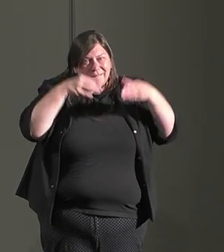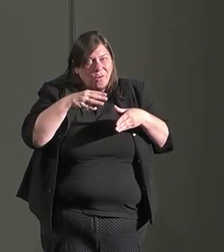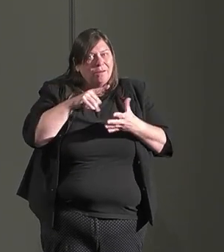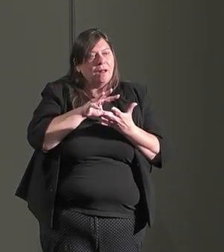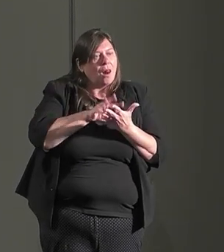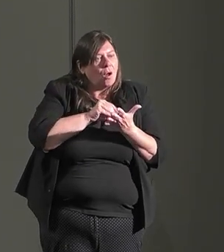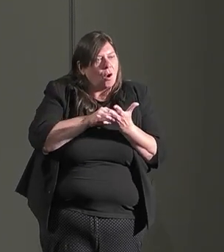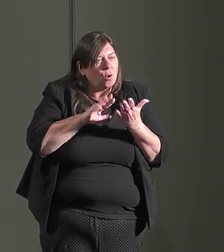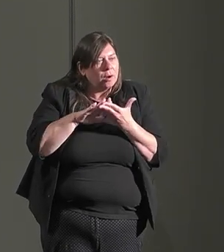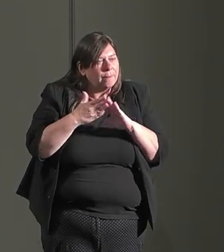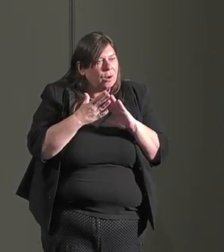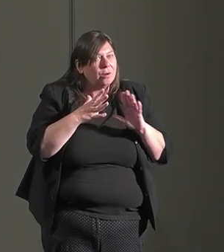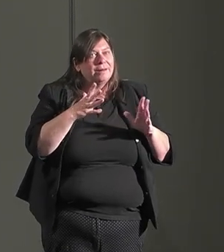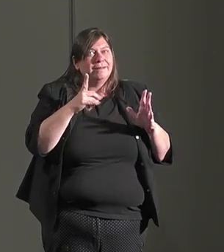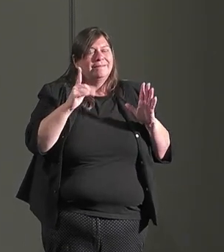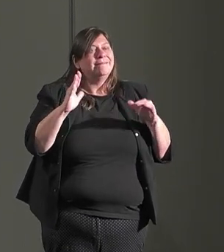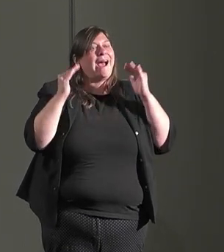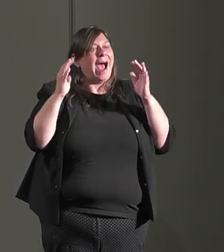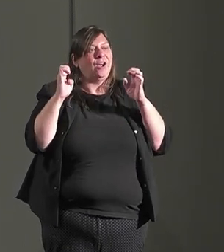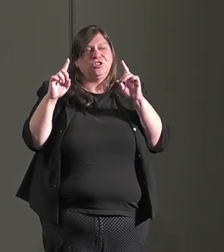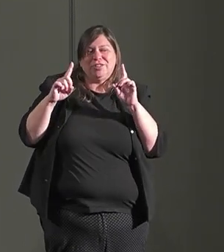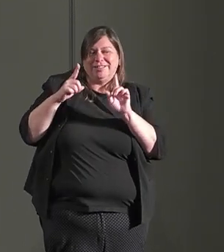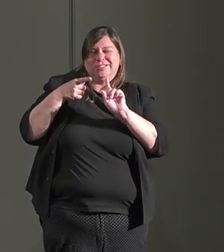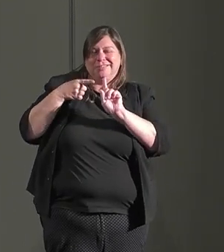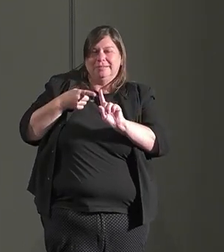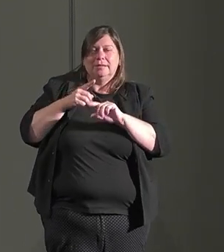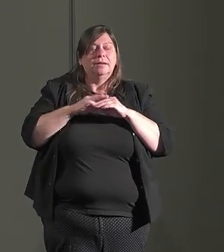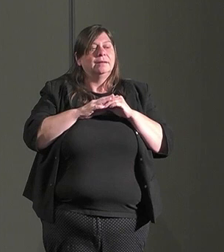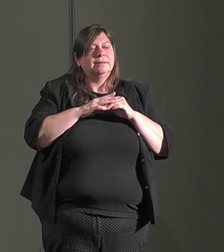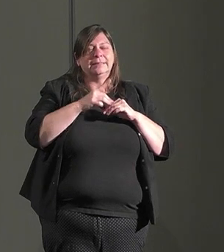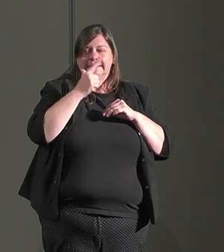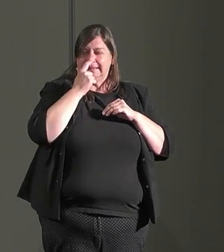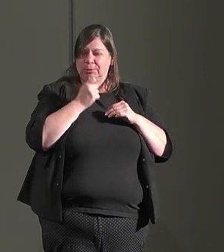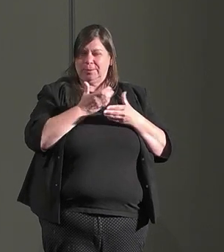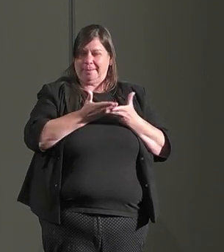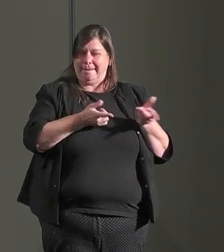higher education, there are interesting things happening in the marketplace.